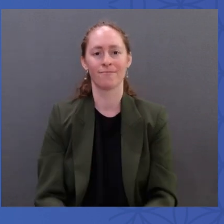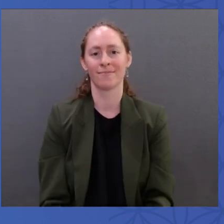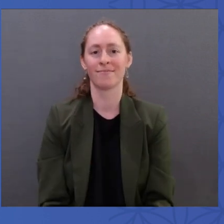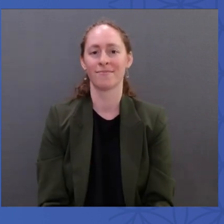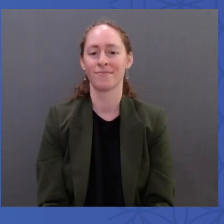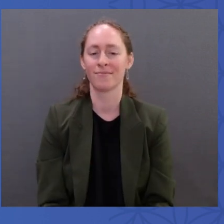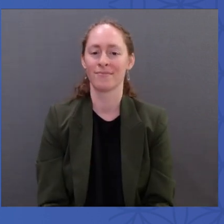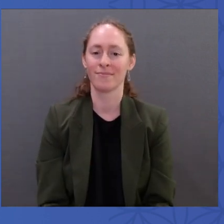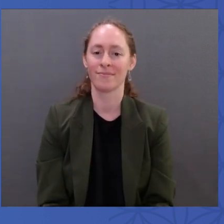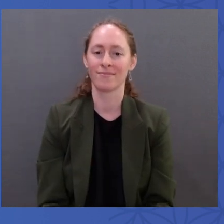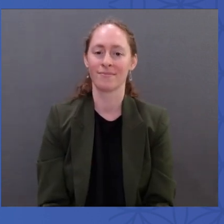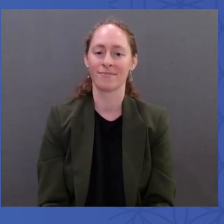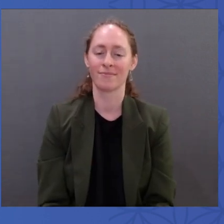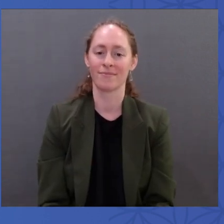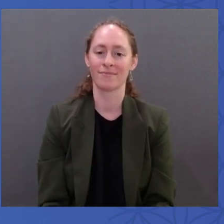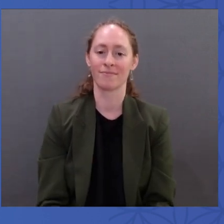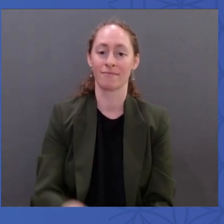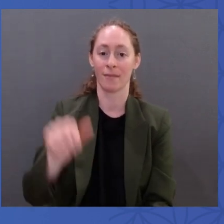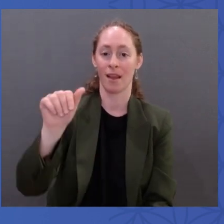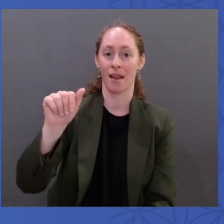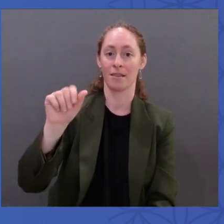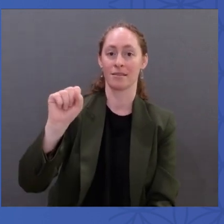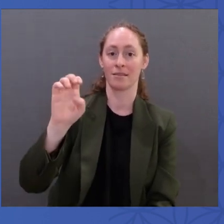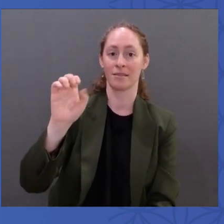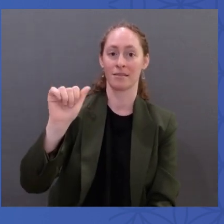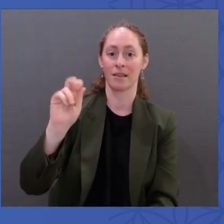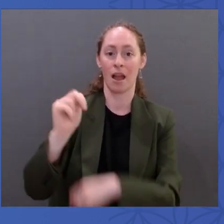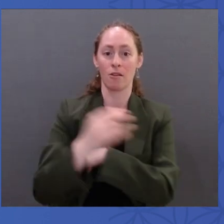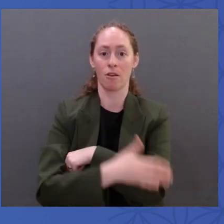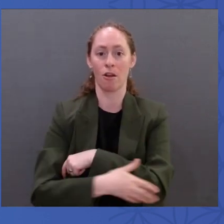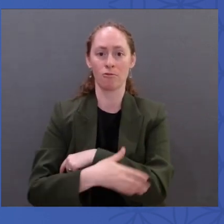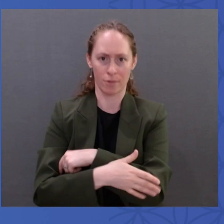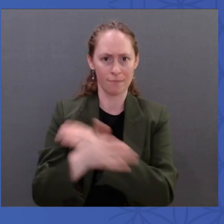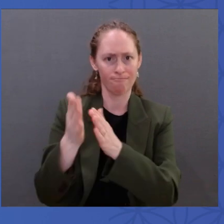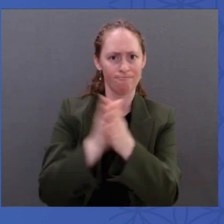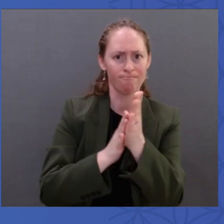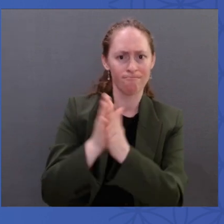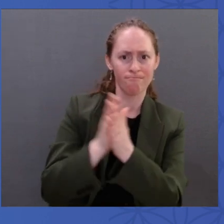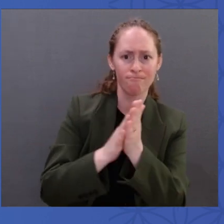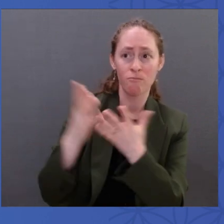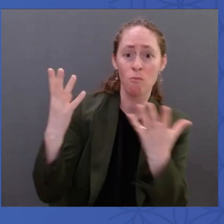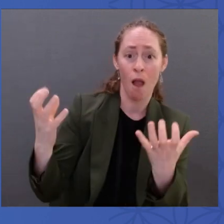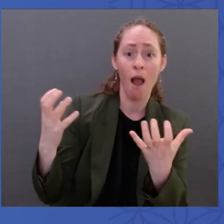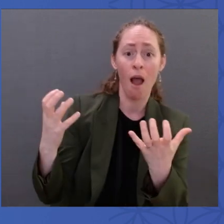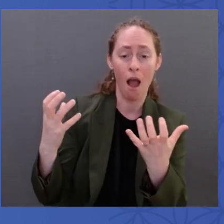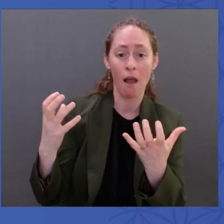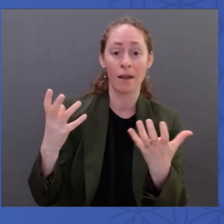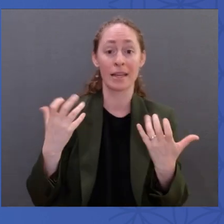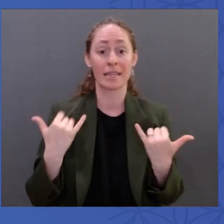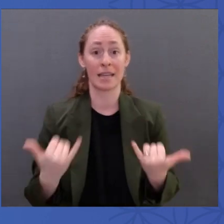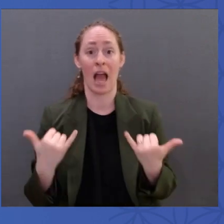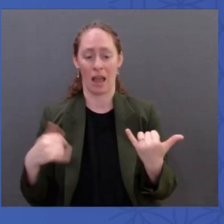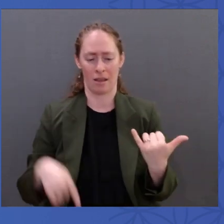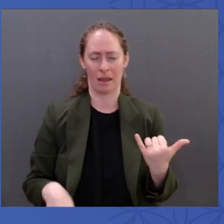Today's launch is only the beginning of this conversation. Let us then continue to collaborate and move together